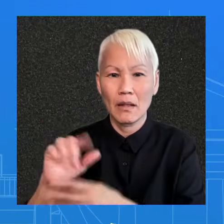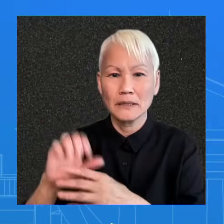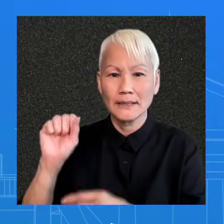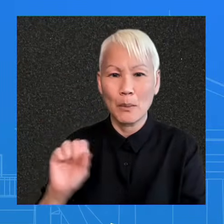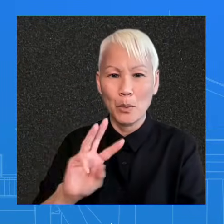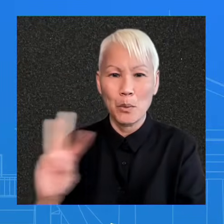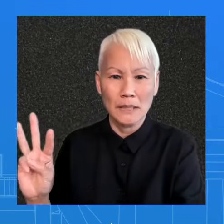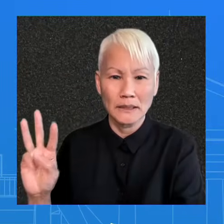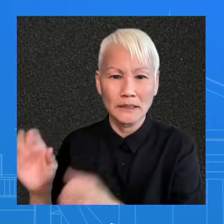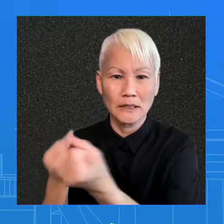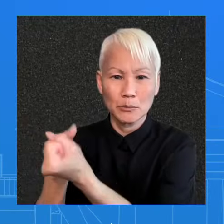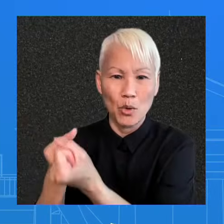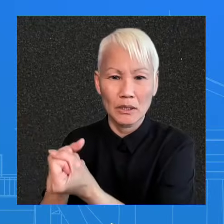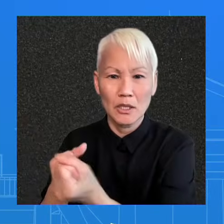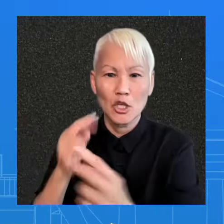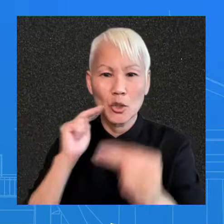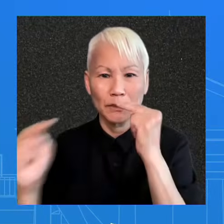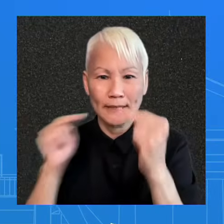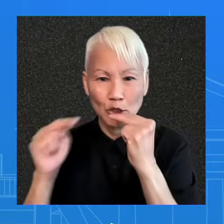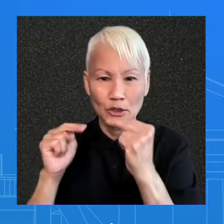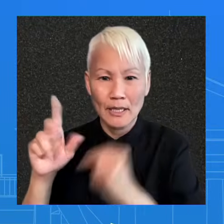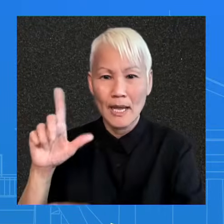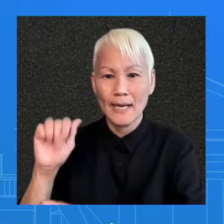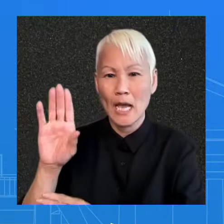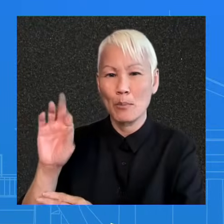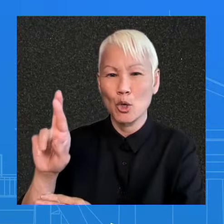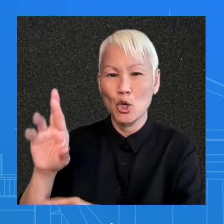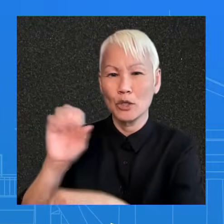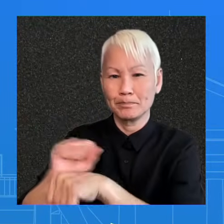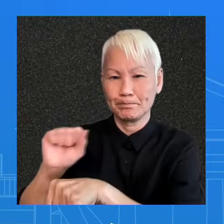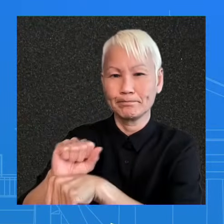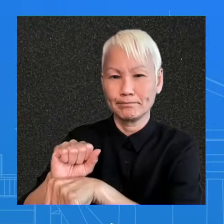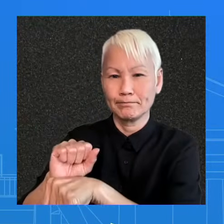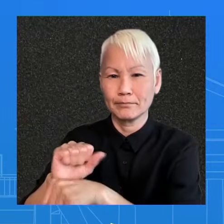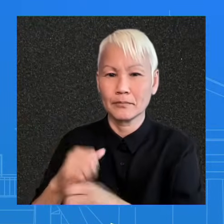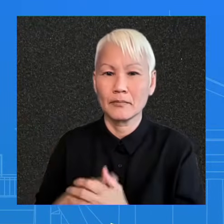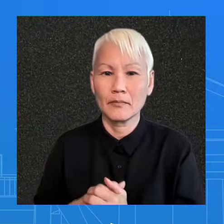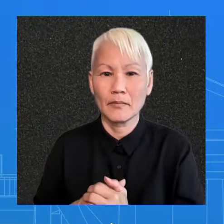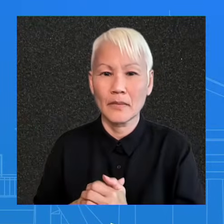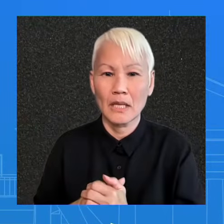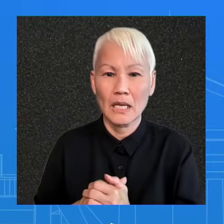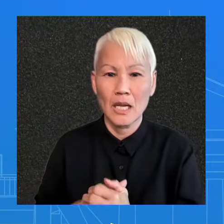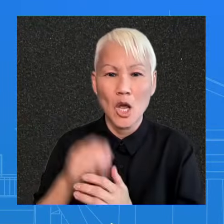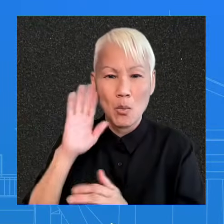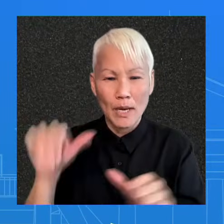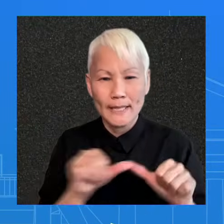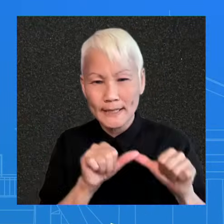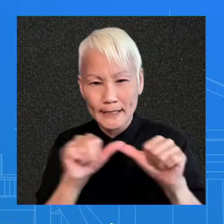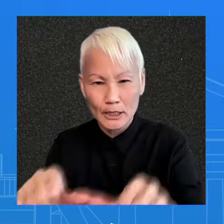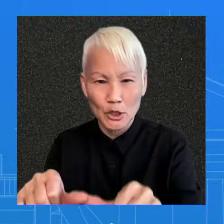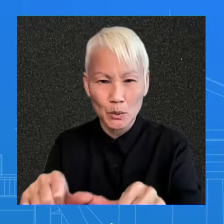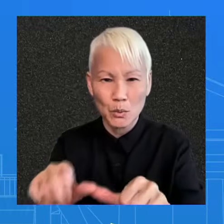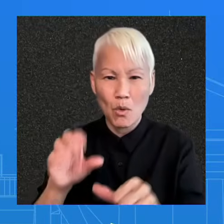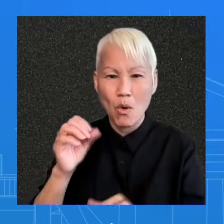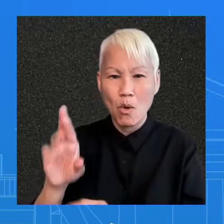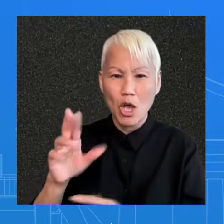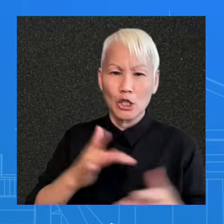or labor negotiations there. Do you have intention of doing that? Are you concerned that the --you know, the problem